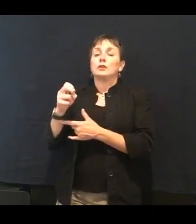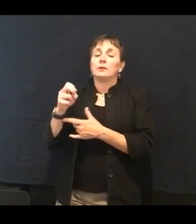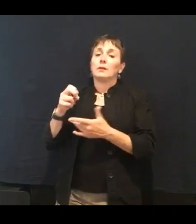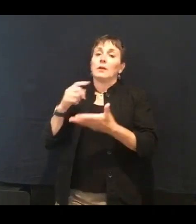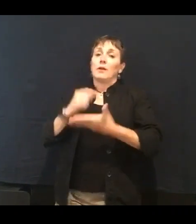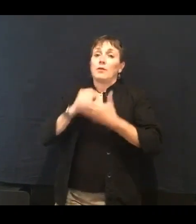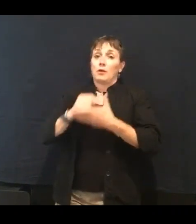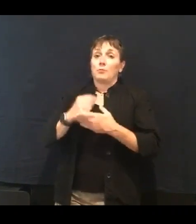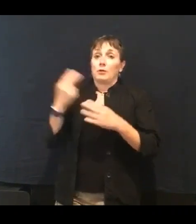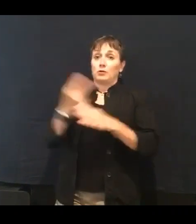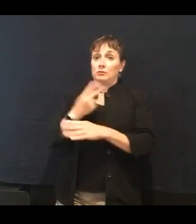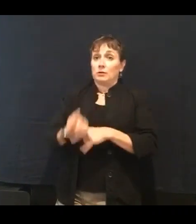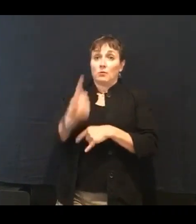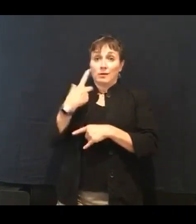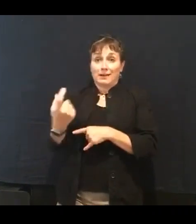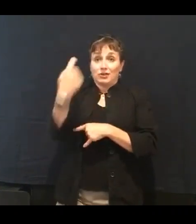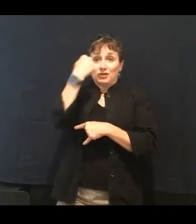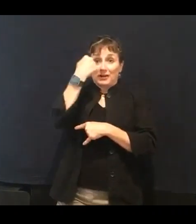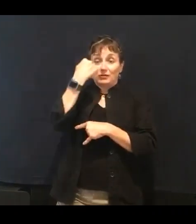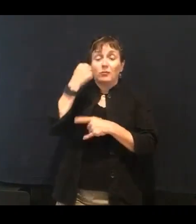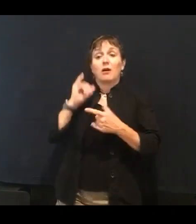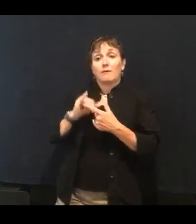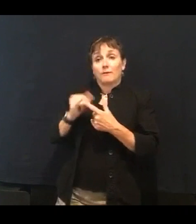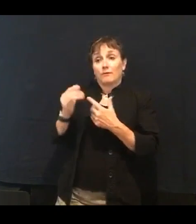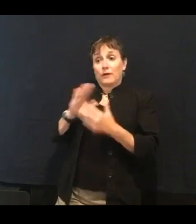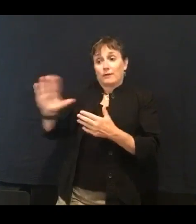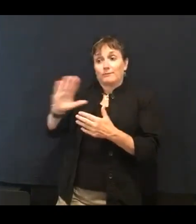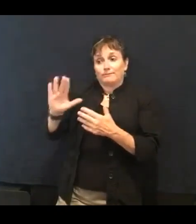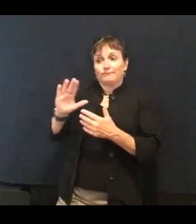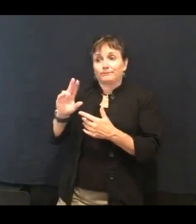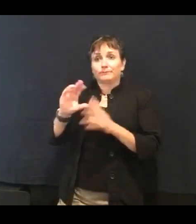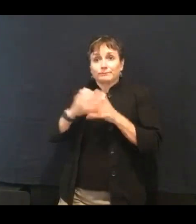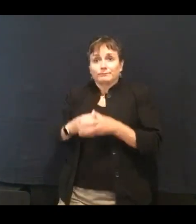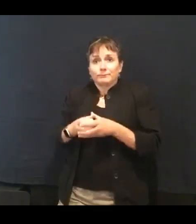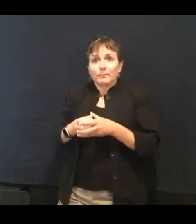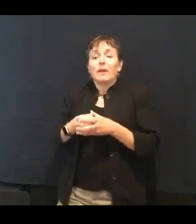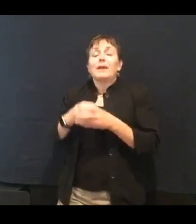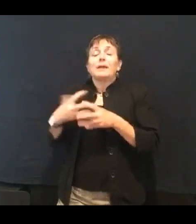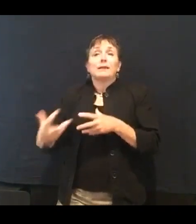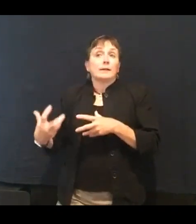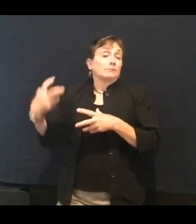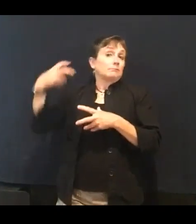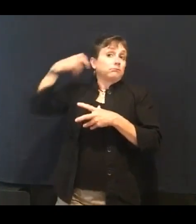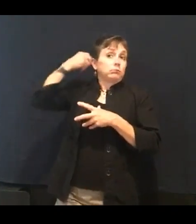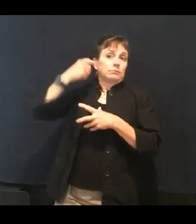they designed could effectively preserve the hair cells in the cochlea in an Usher III